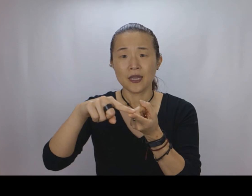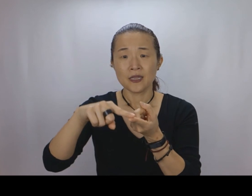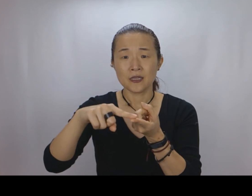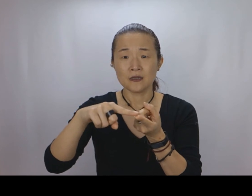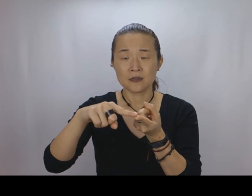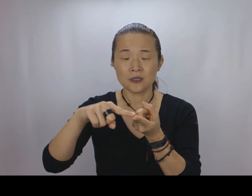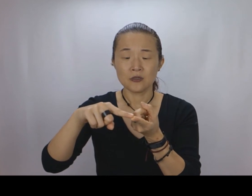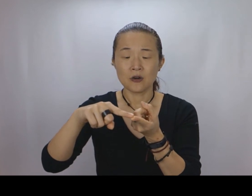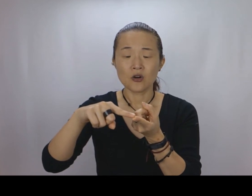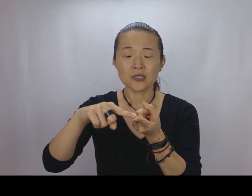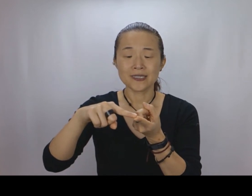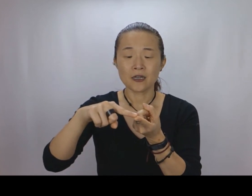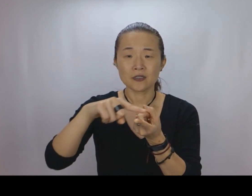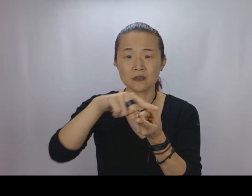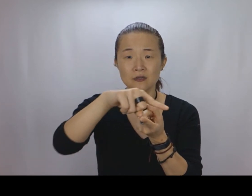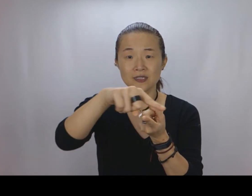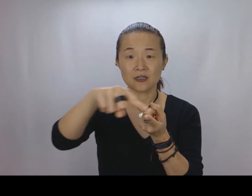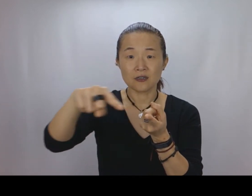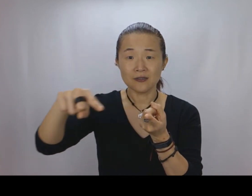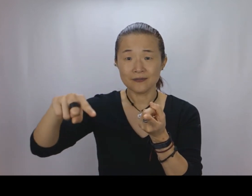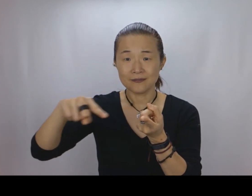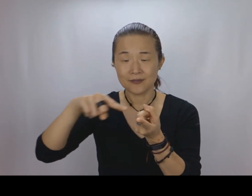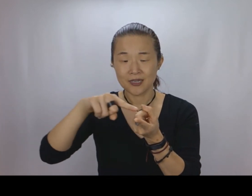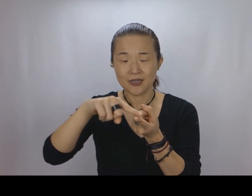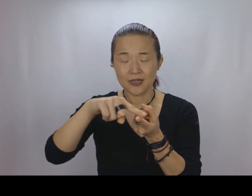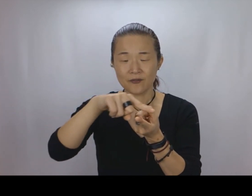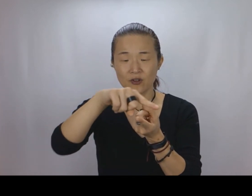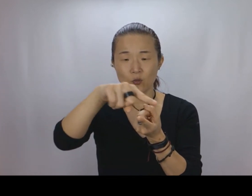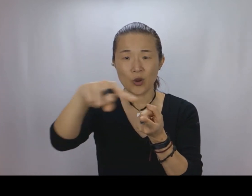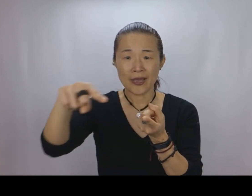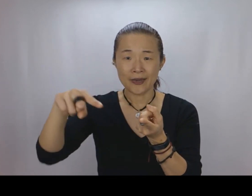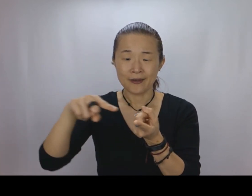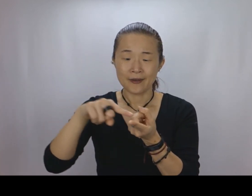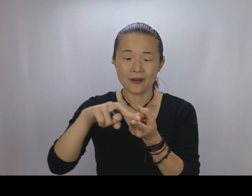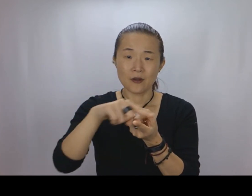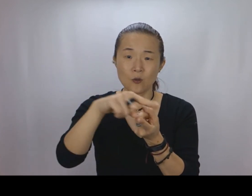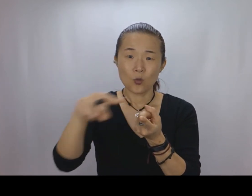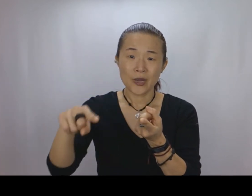And then you're going to do a horizontal circle for when. When.